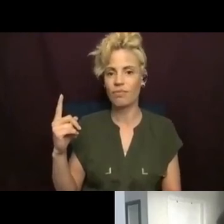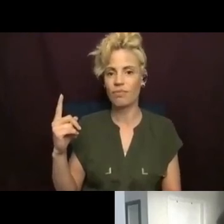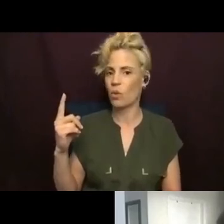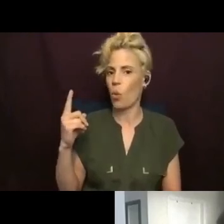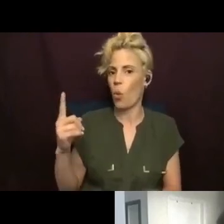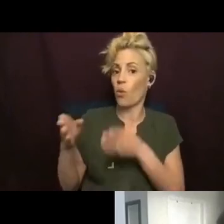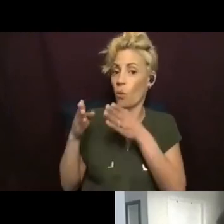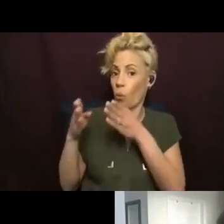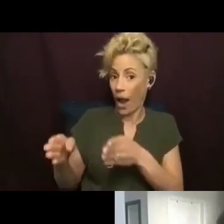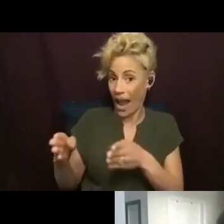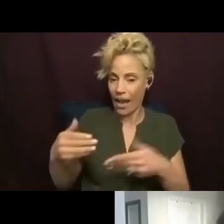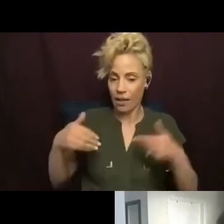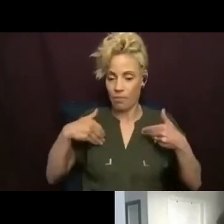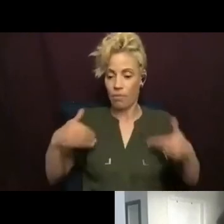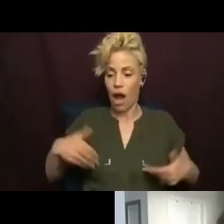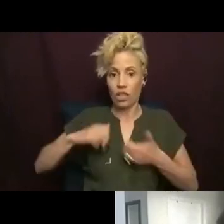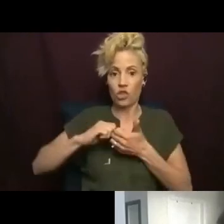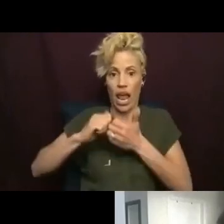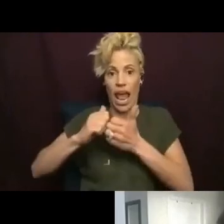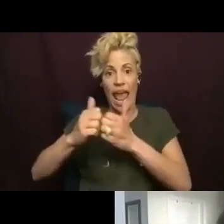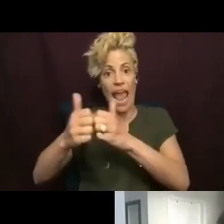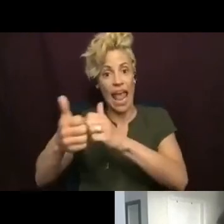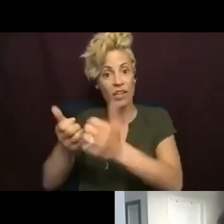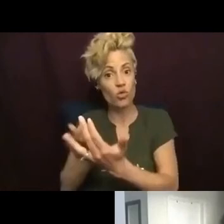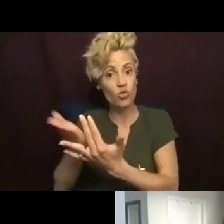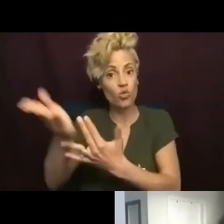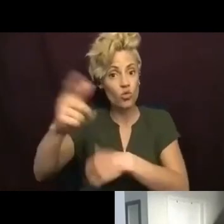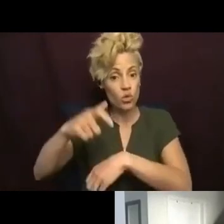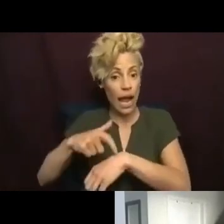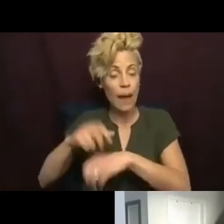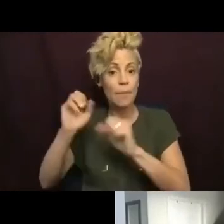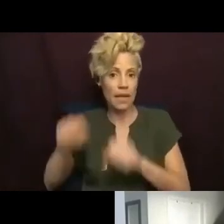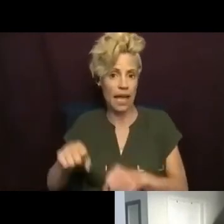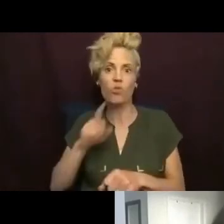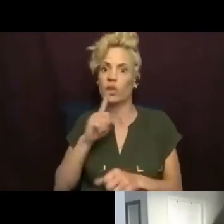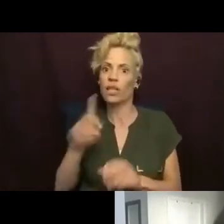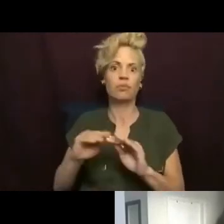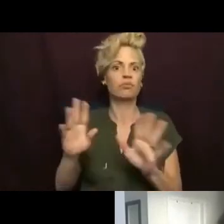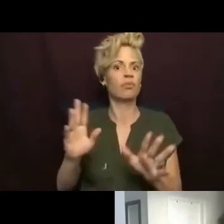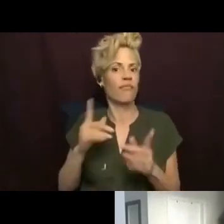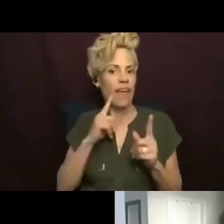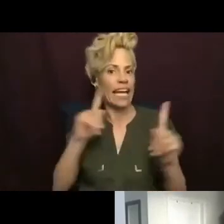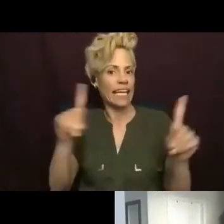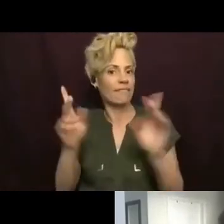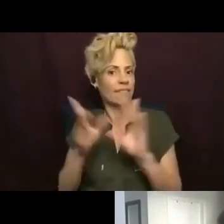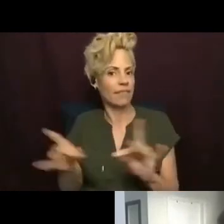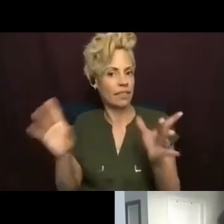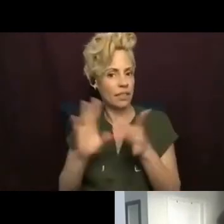So, tell that story, tell it as best as you can, tell it in a form that feels authentic